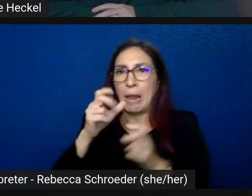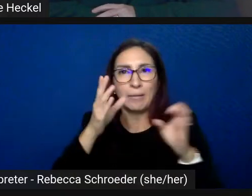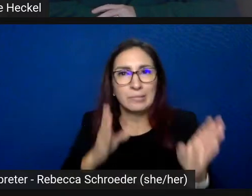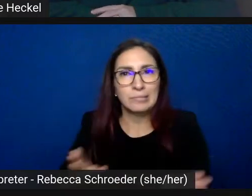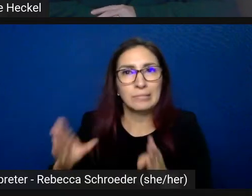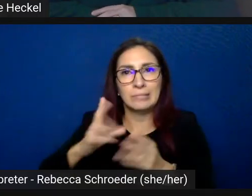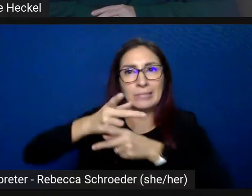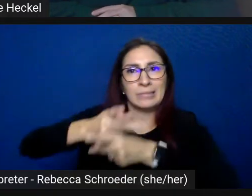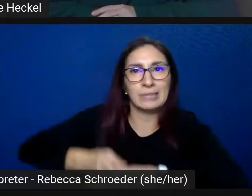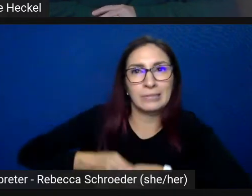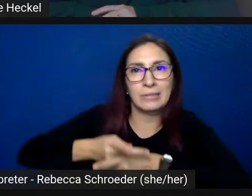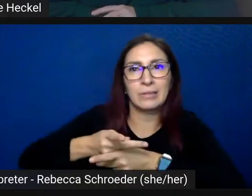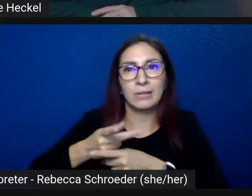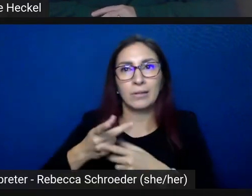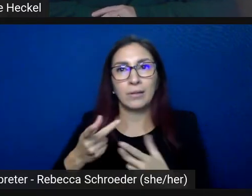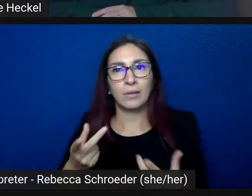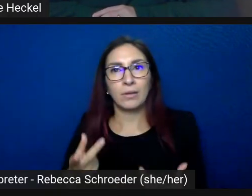and whatever else those things.